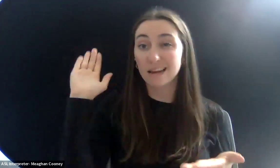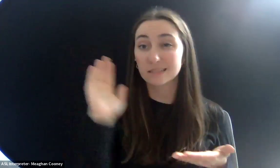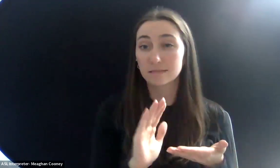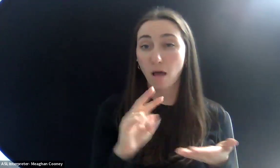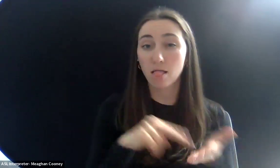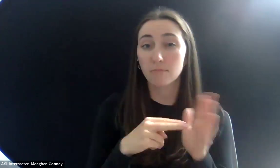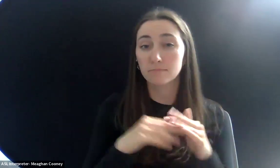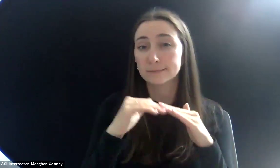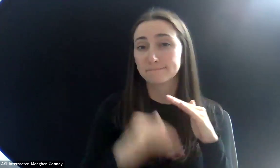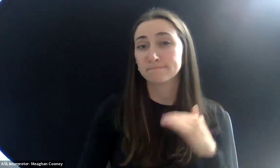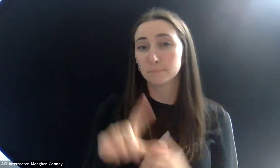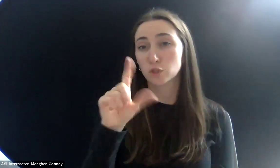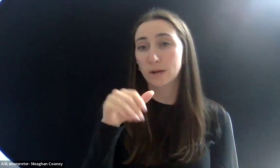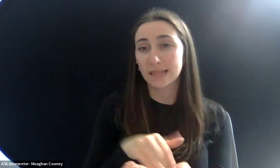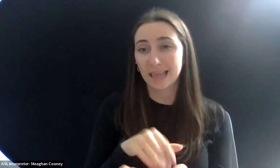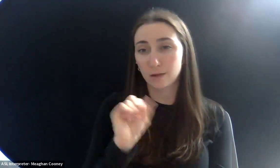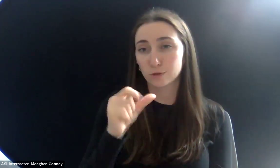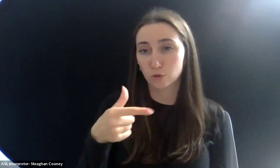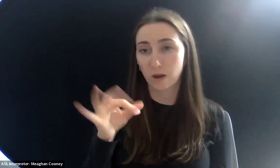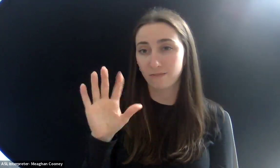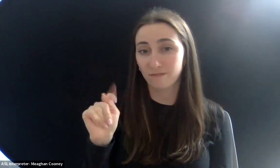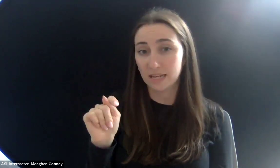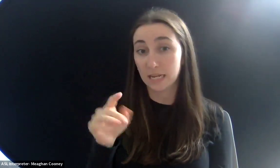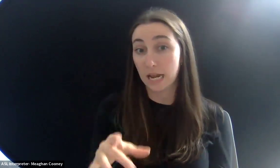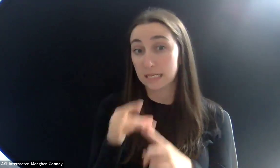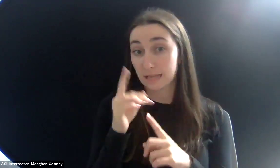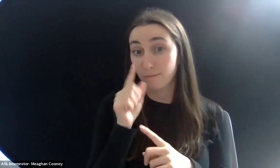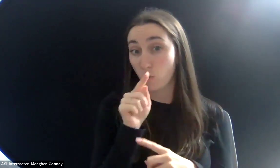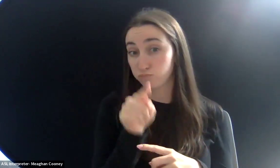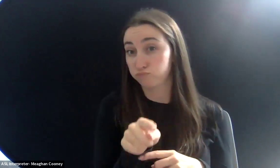than 20,000 square feet, except for those exceptions there, the